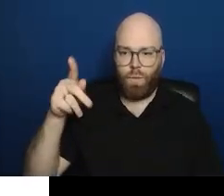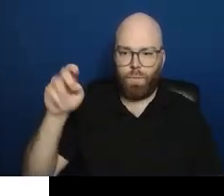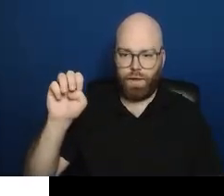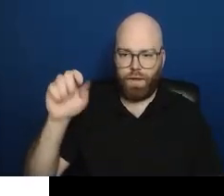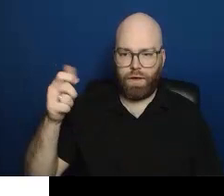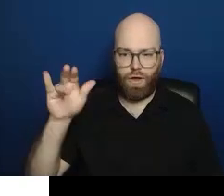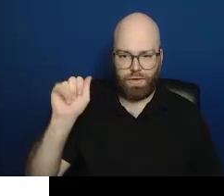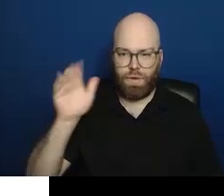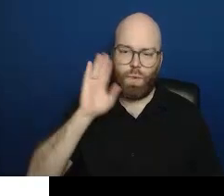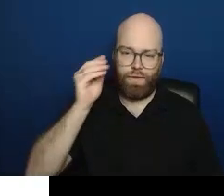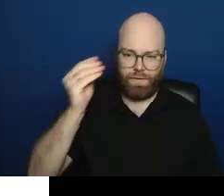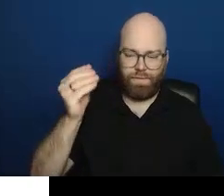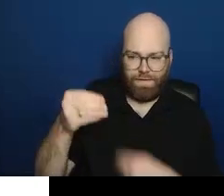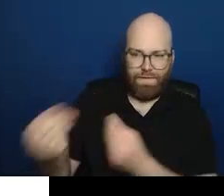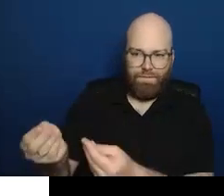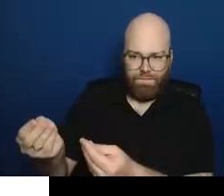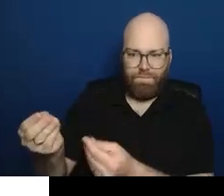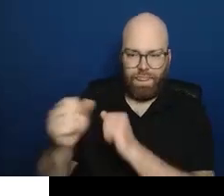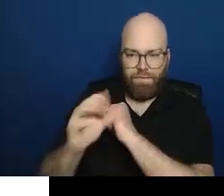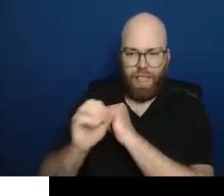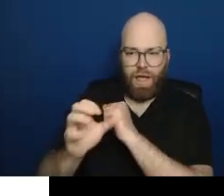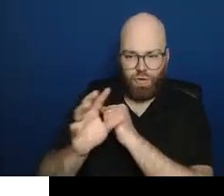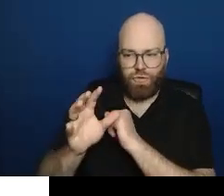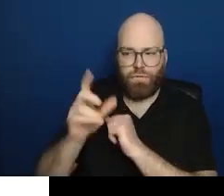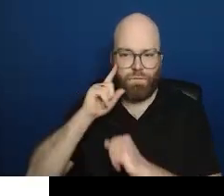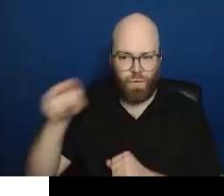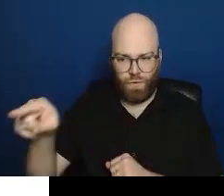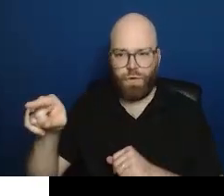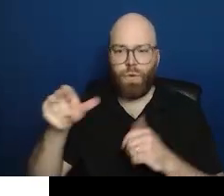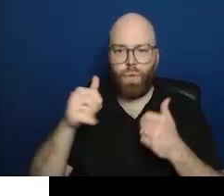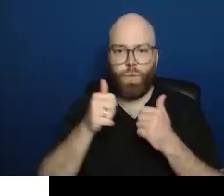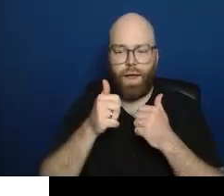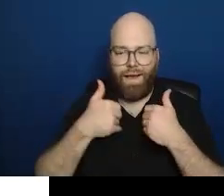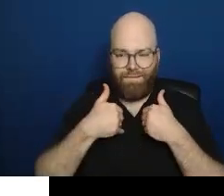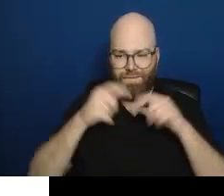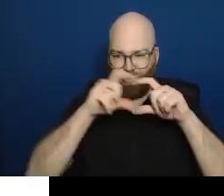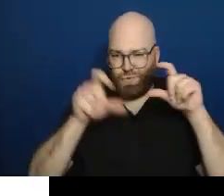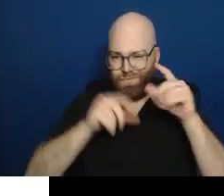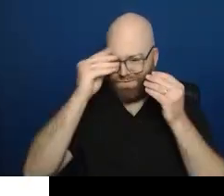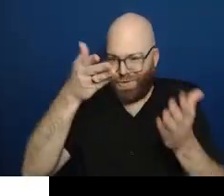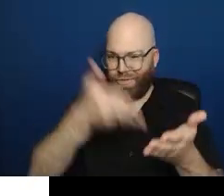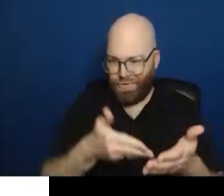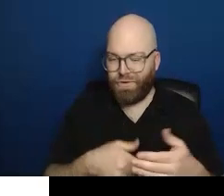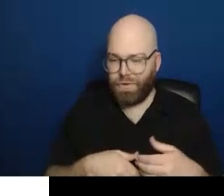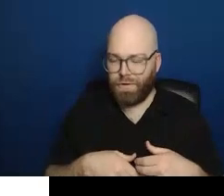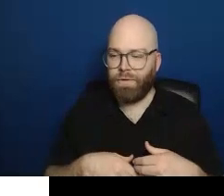Possibly later today, if not by Monday, there's going to be a virtual, know your rights presentation.